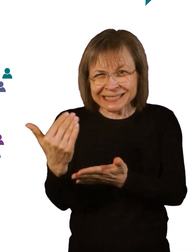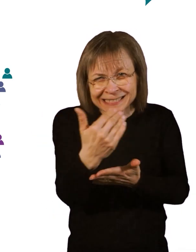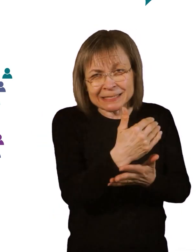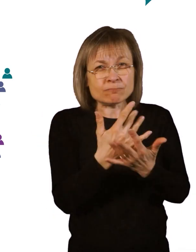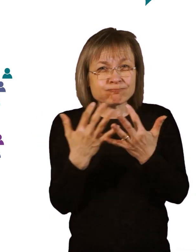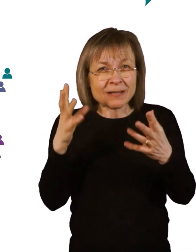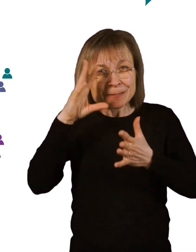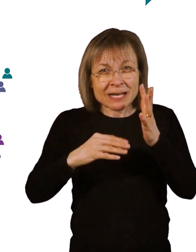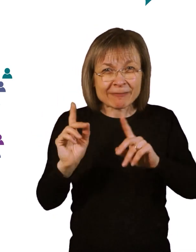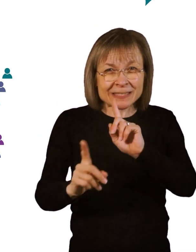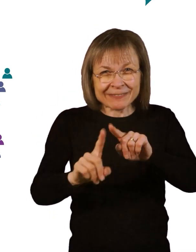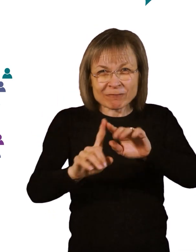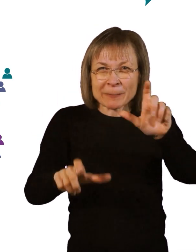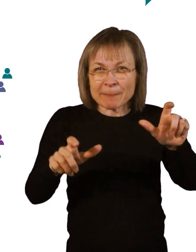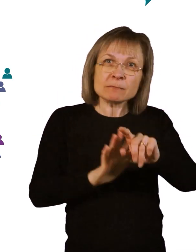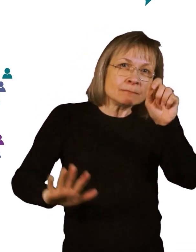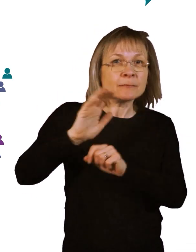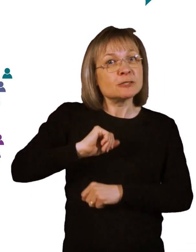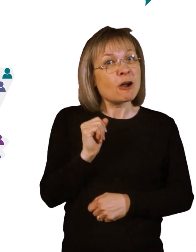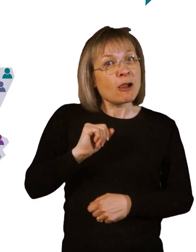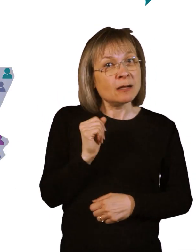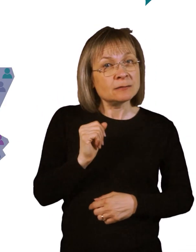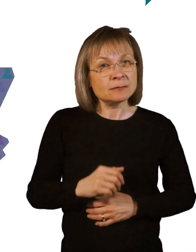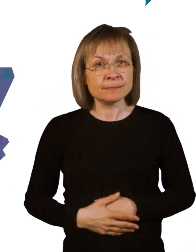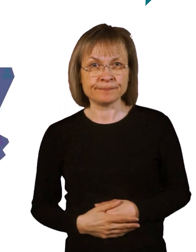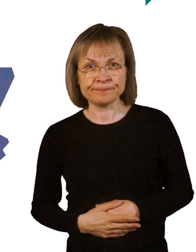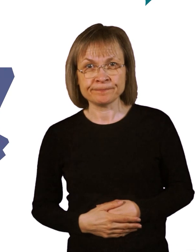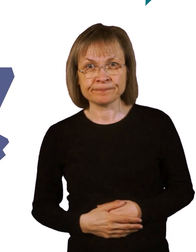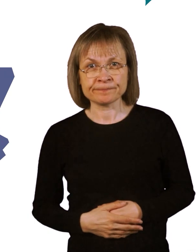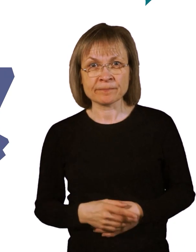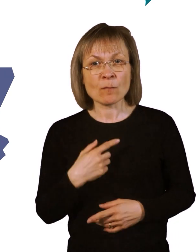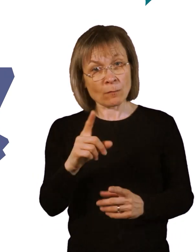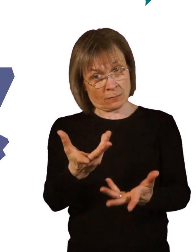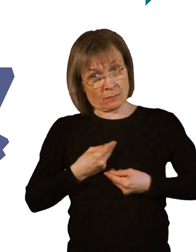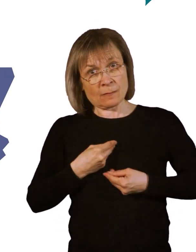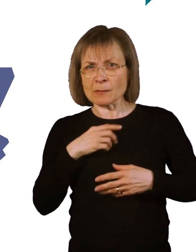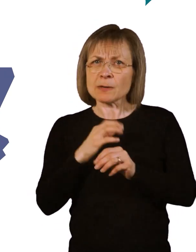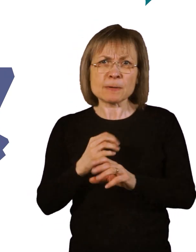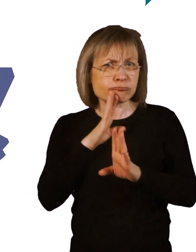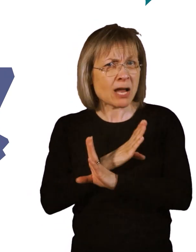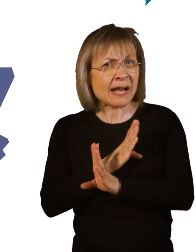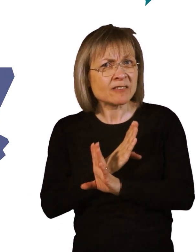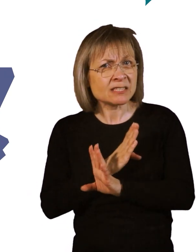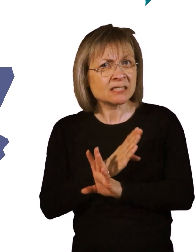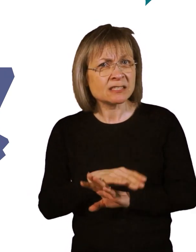by capturing as many experiences as possible from people across Scotland. We will keep what you tell us private.